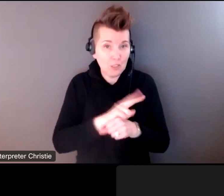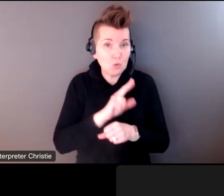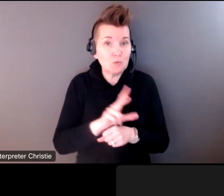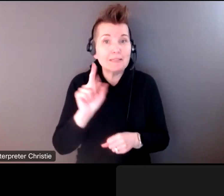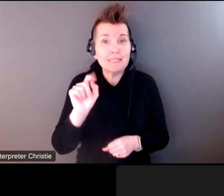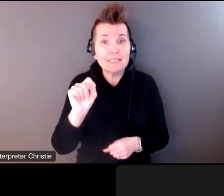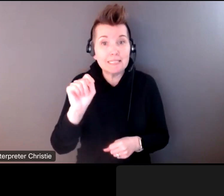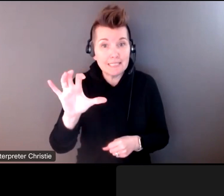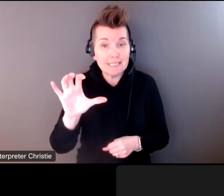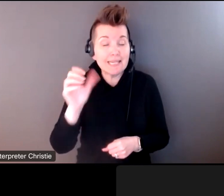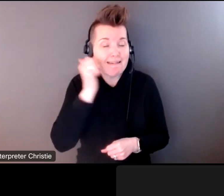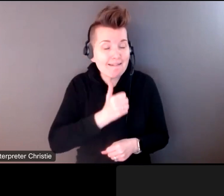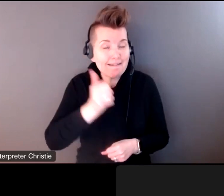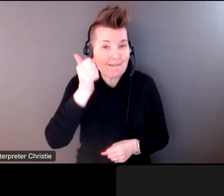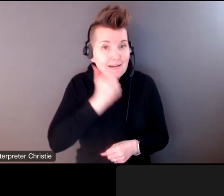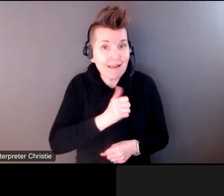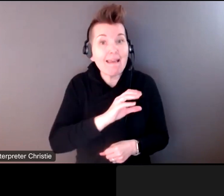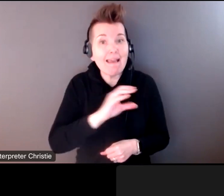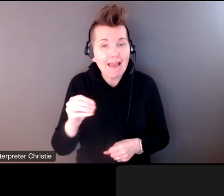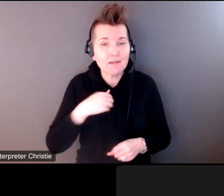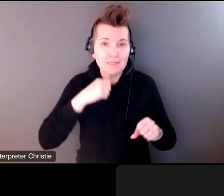And I'm also a cyclist.